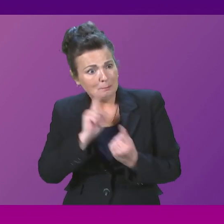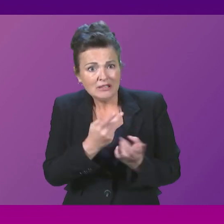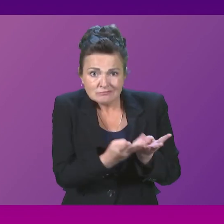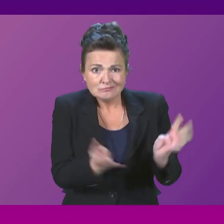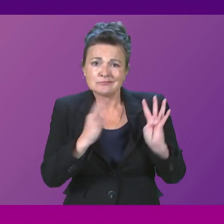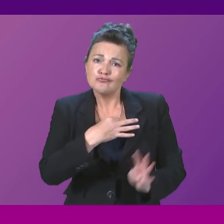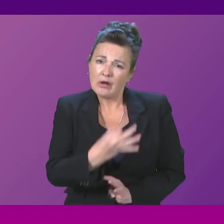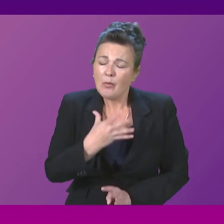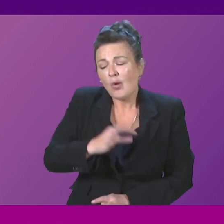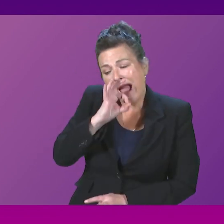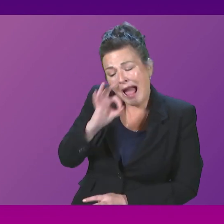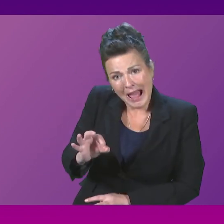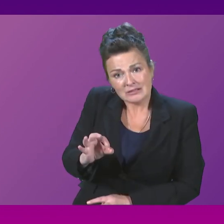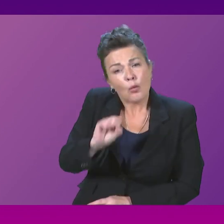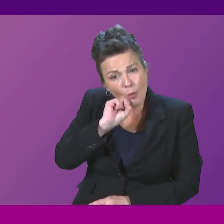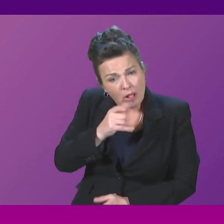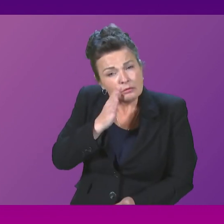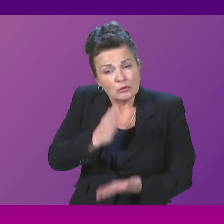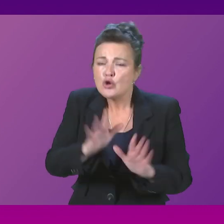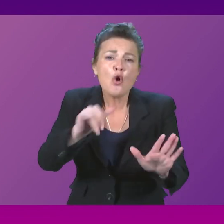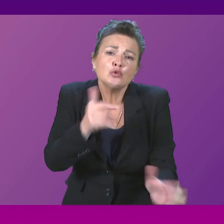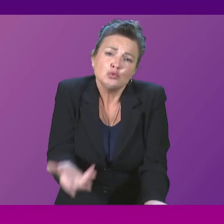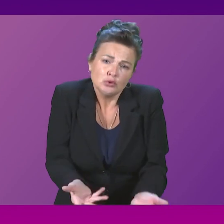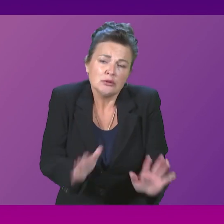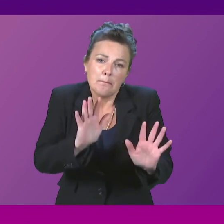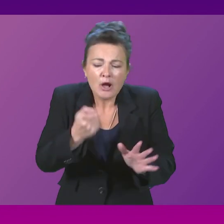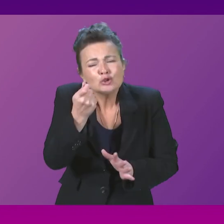Will she do so, not necessarily today, but soon?